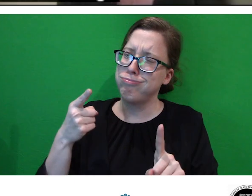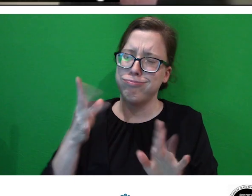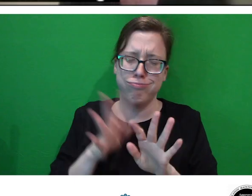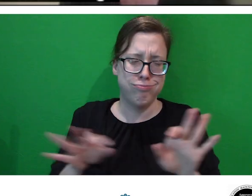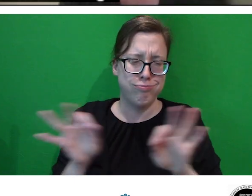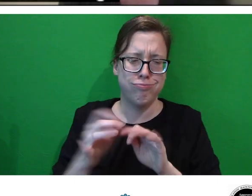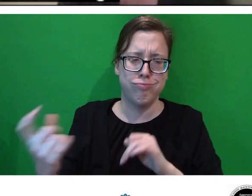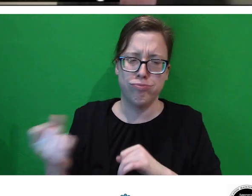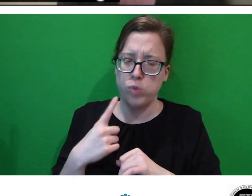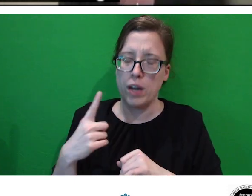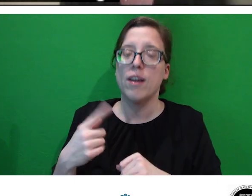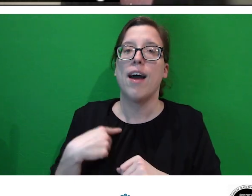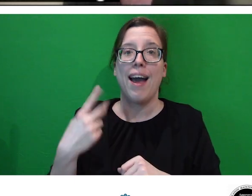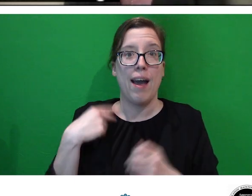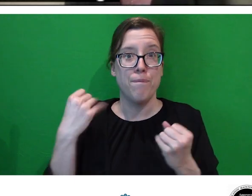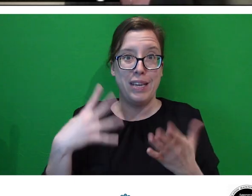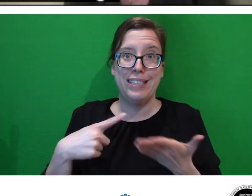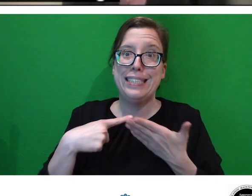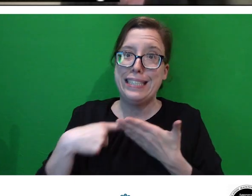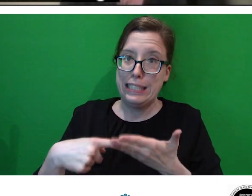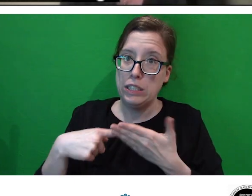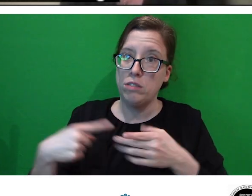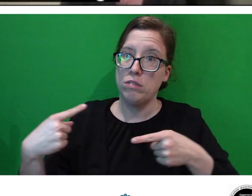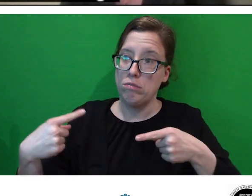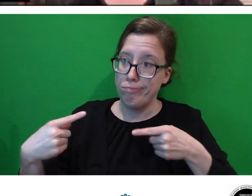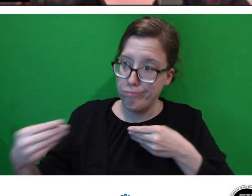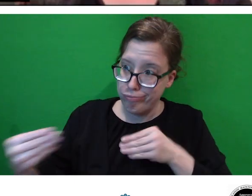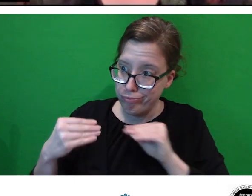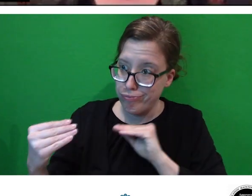versus other learners? Susan: Oh, baby, Ann,